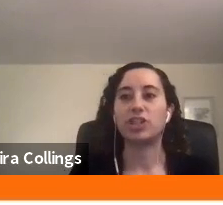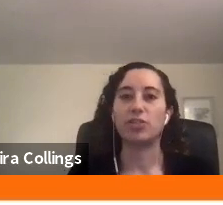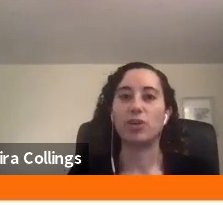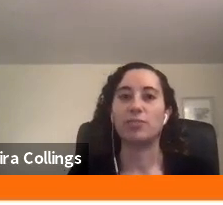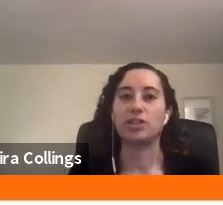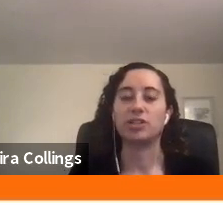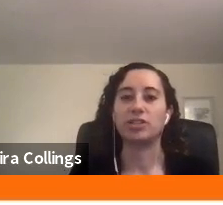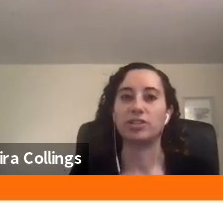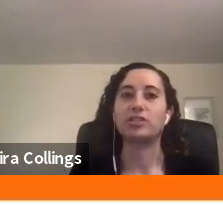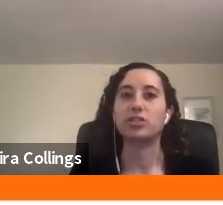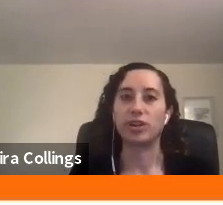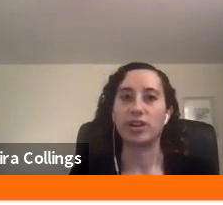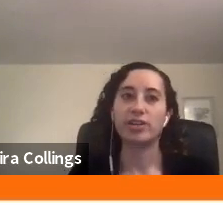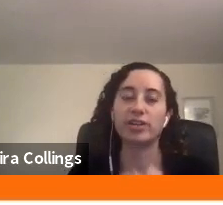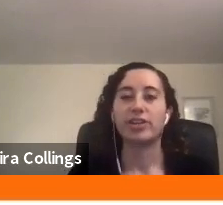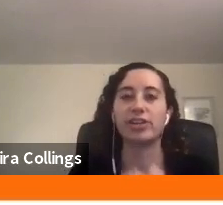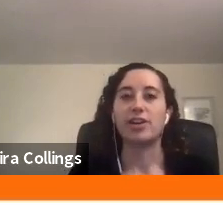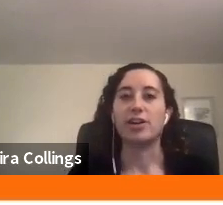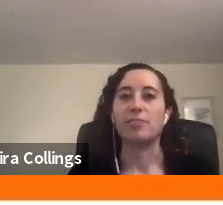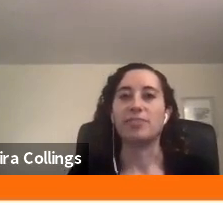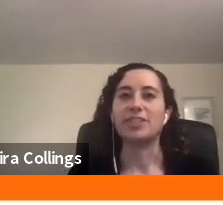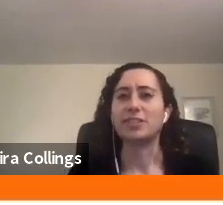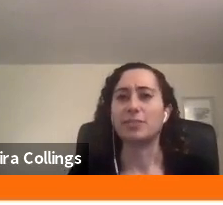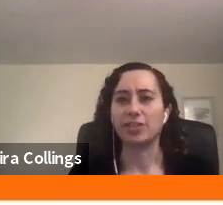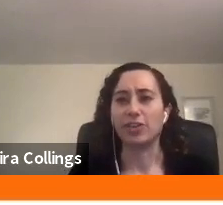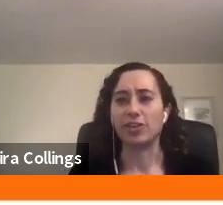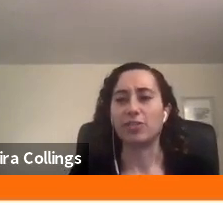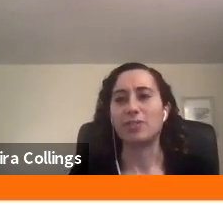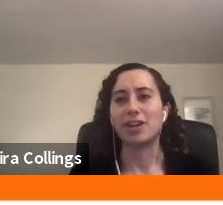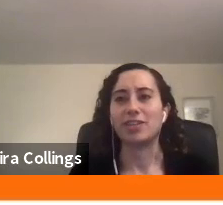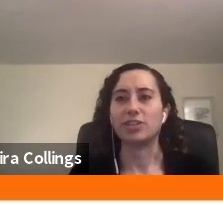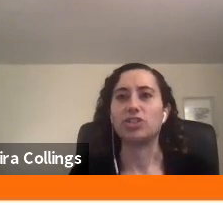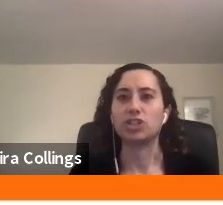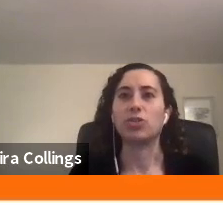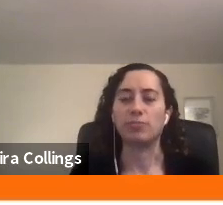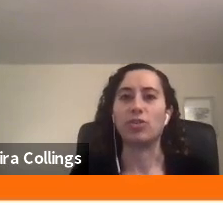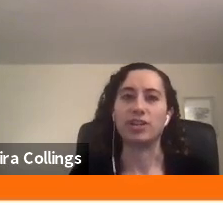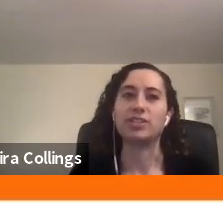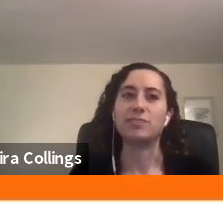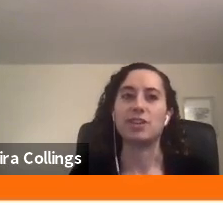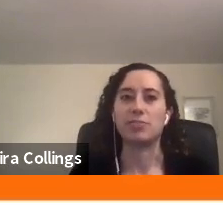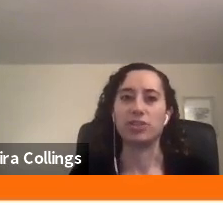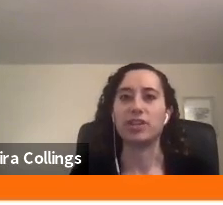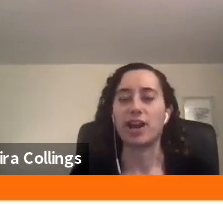how people are being treated . Next slide. So I wanted to share one person's story.